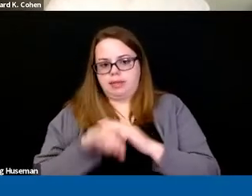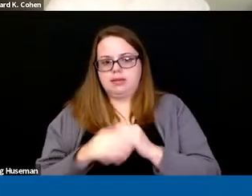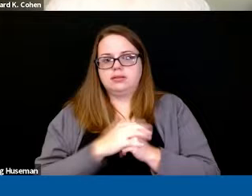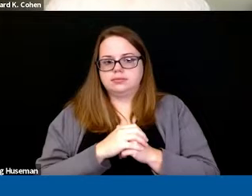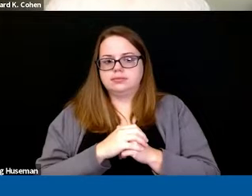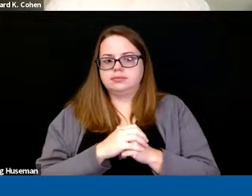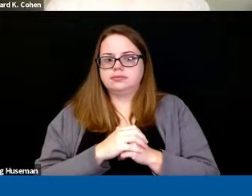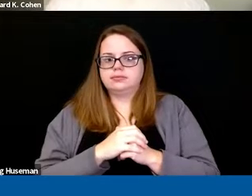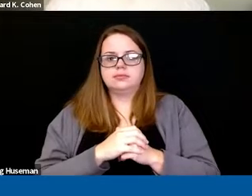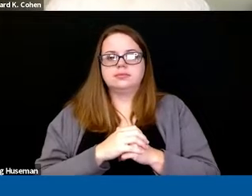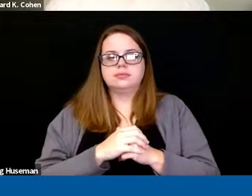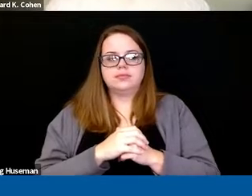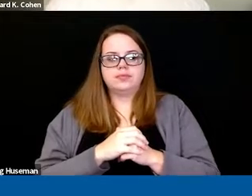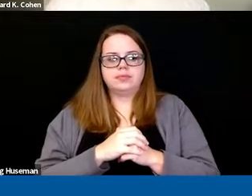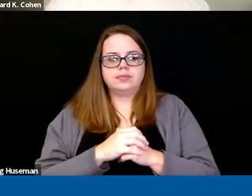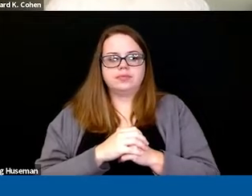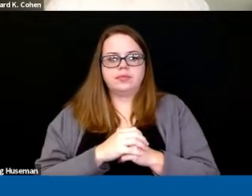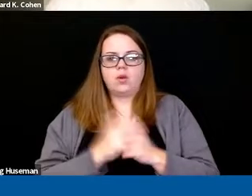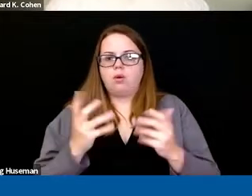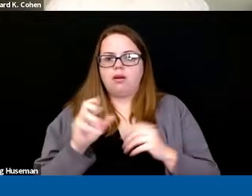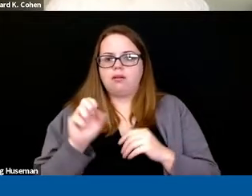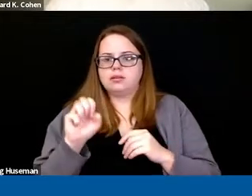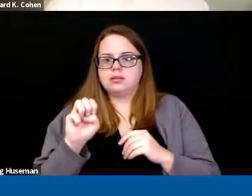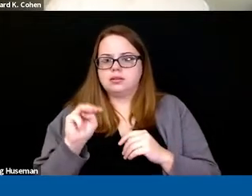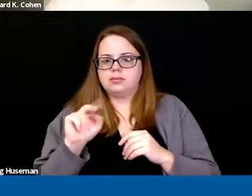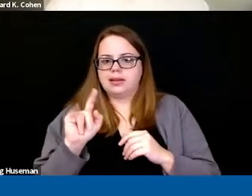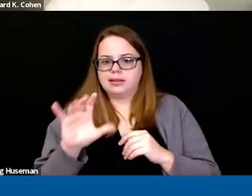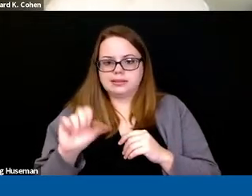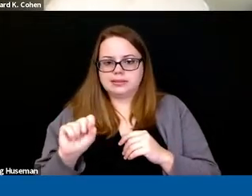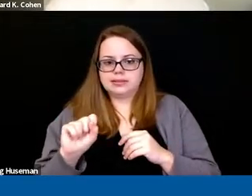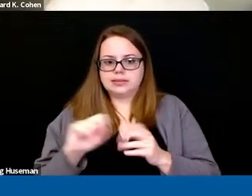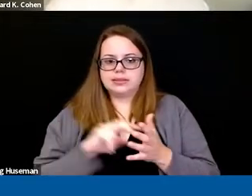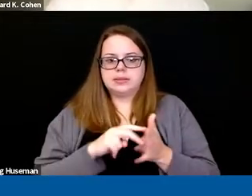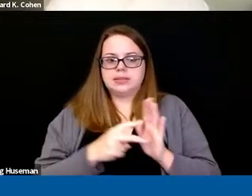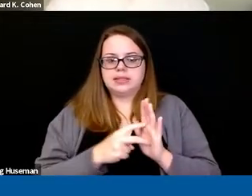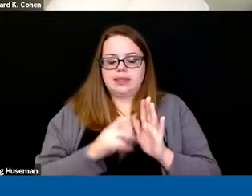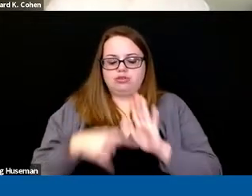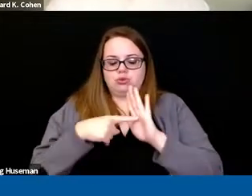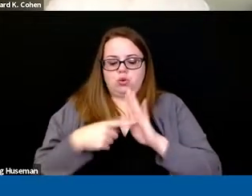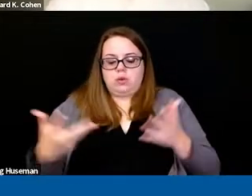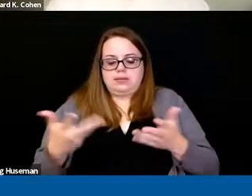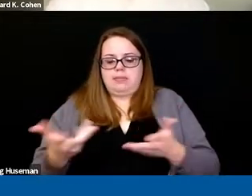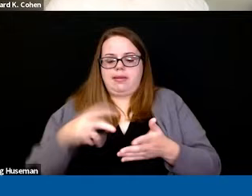So what exactly are semantics? Well, semantics basically express what something is. And once you know what something is,